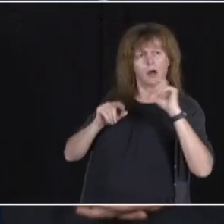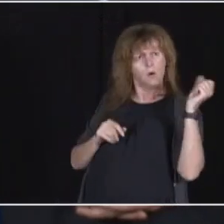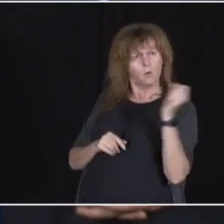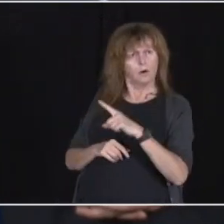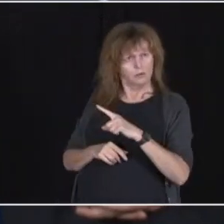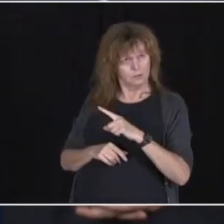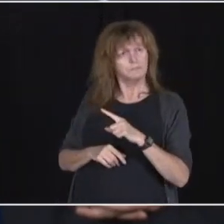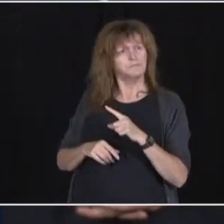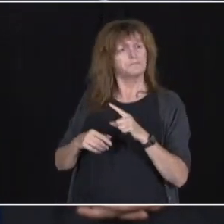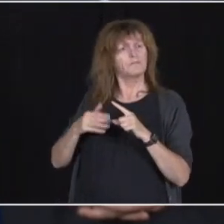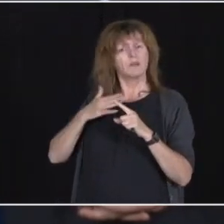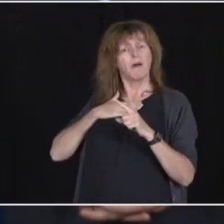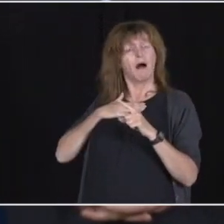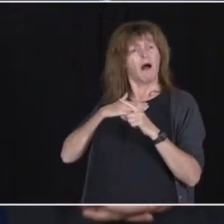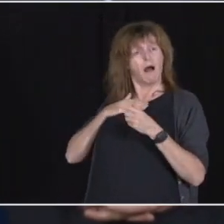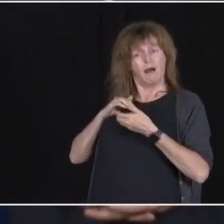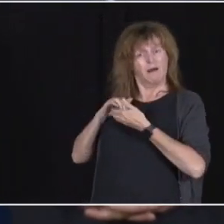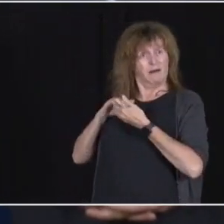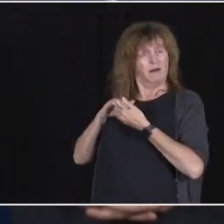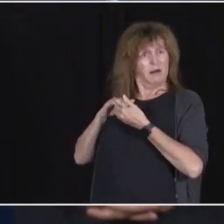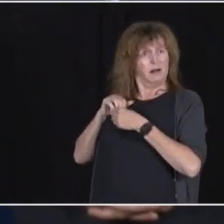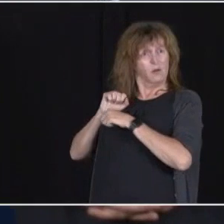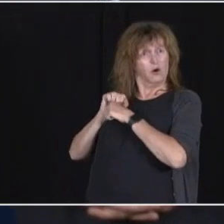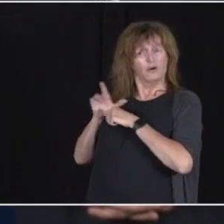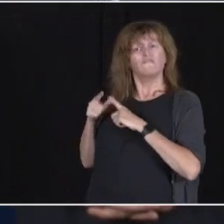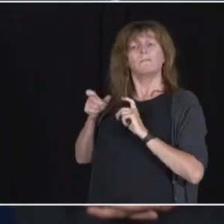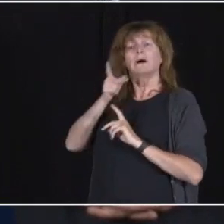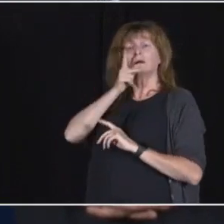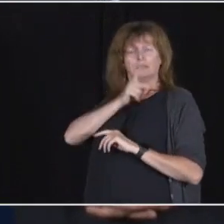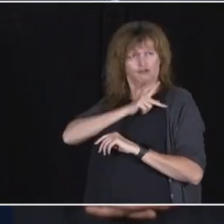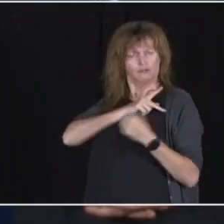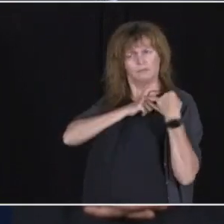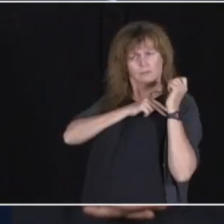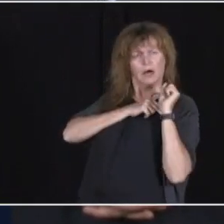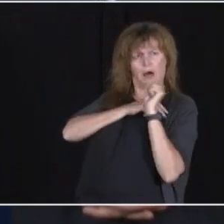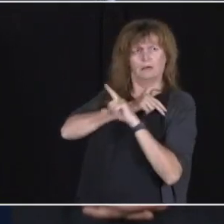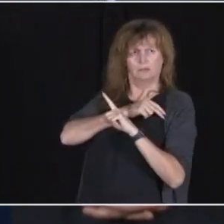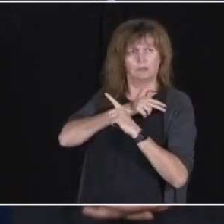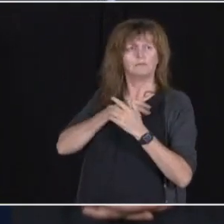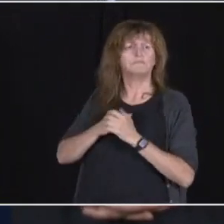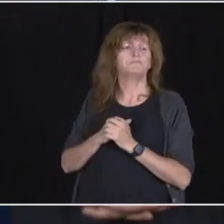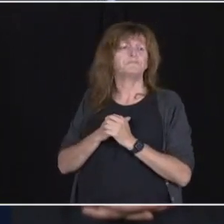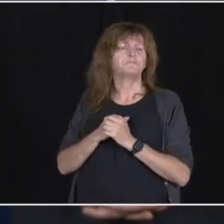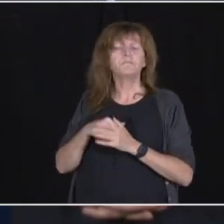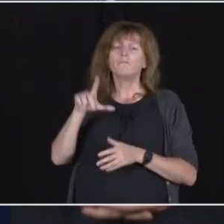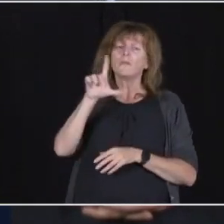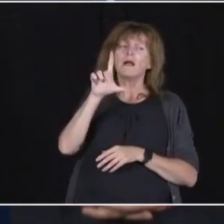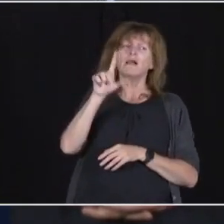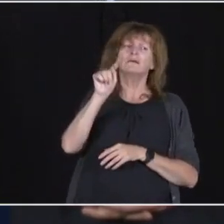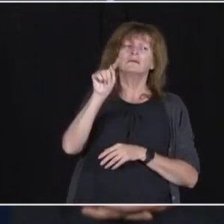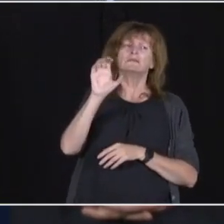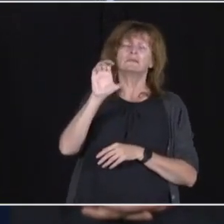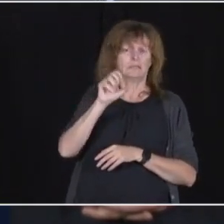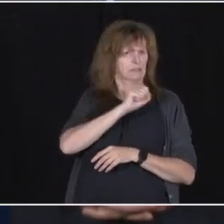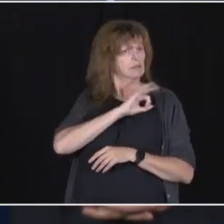teaching them. This question is from my colleague at CTV Kitchener. She says in Dario health coalition held a news